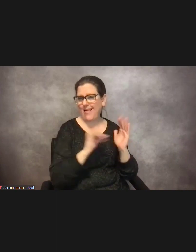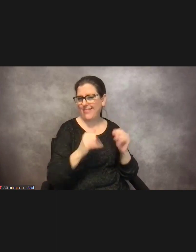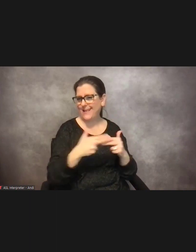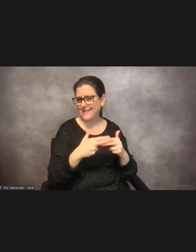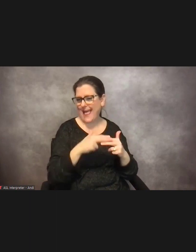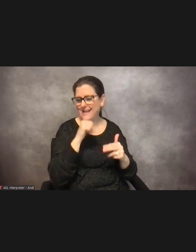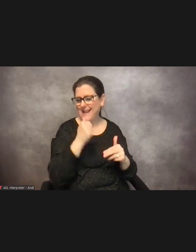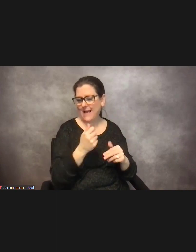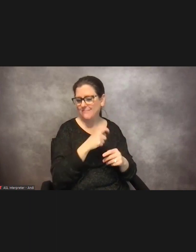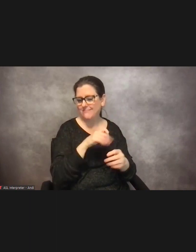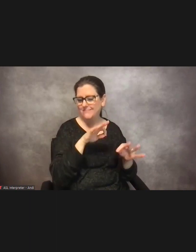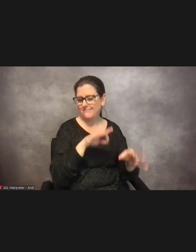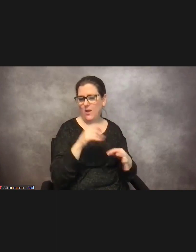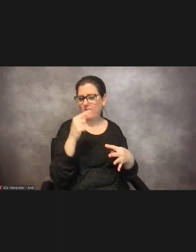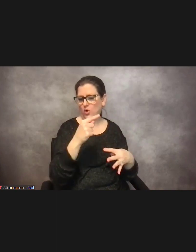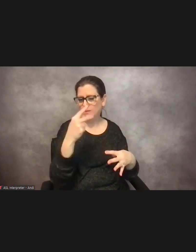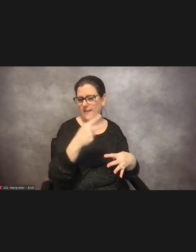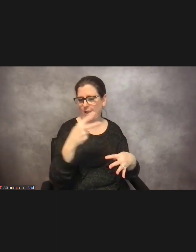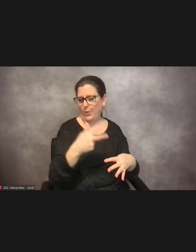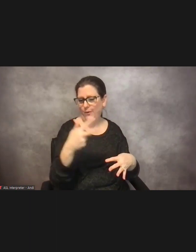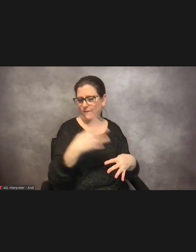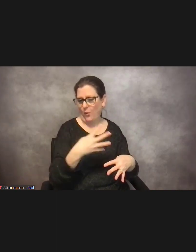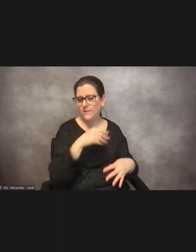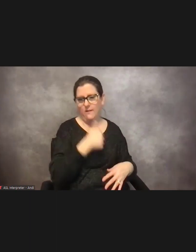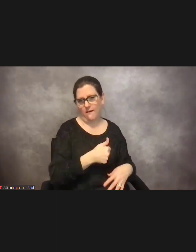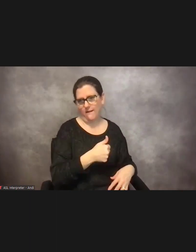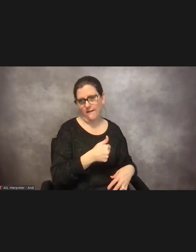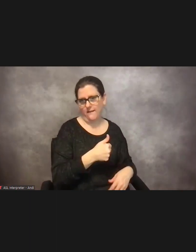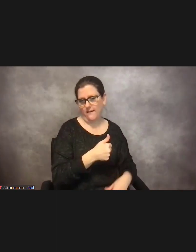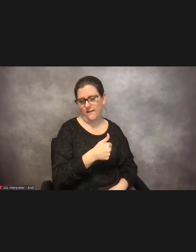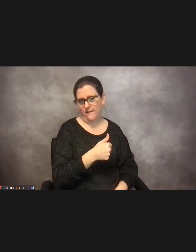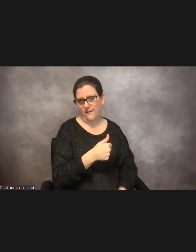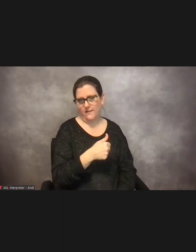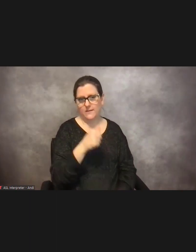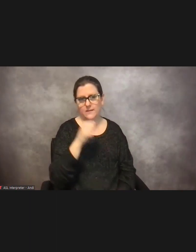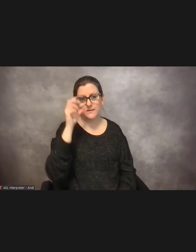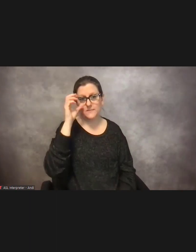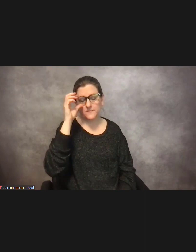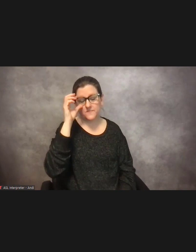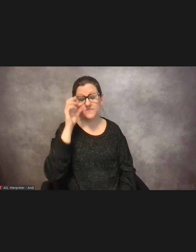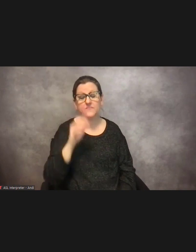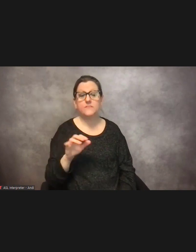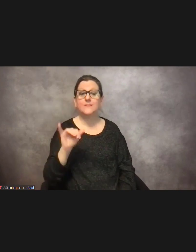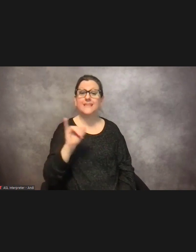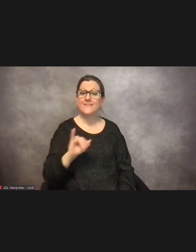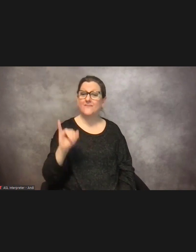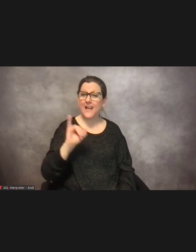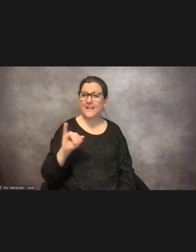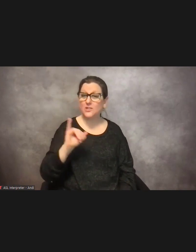necessarily listed in order of, um, you know know, the most common causes.